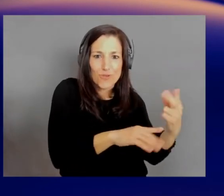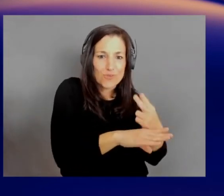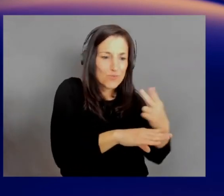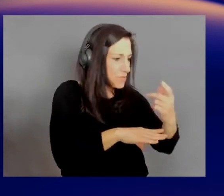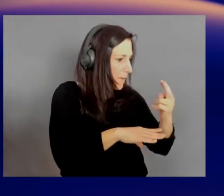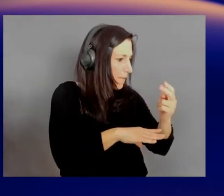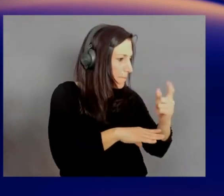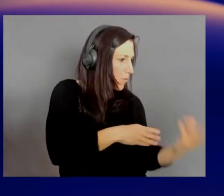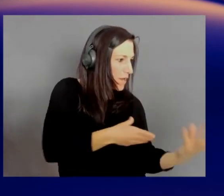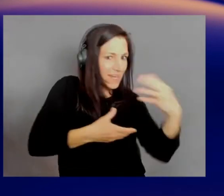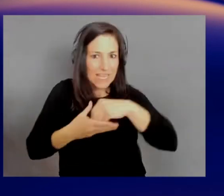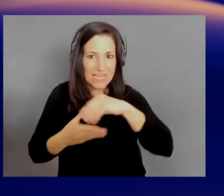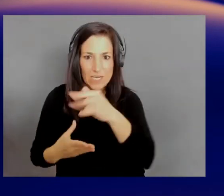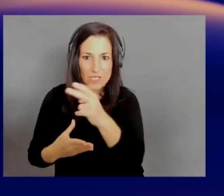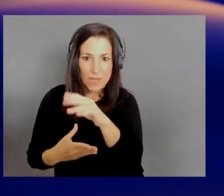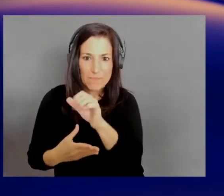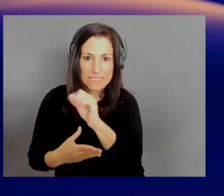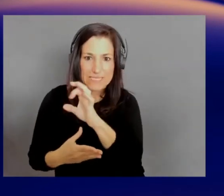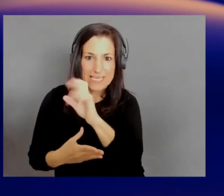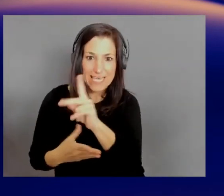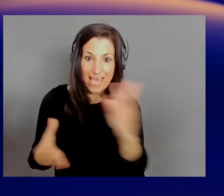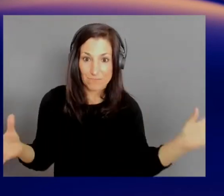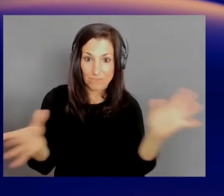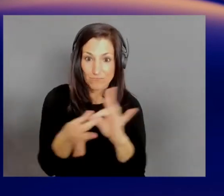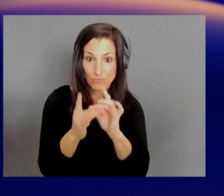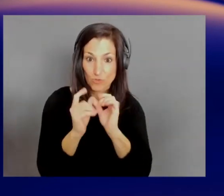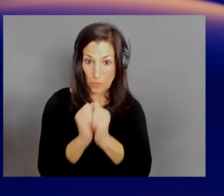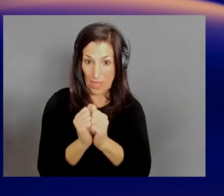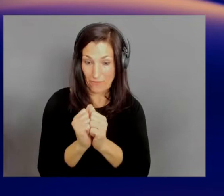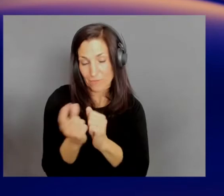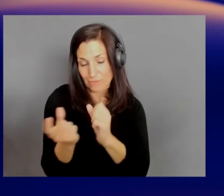[Chad] Fantastic. So, hopefully we see the Pinpoint console.